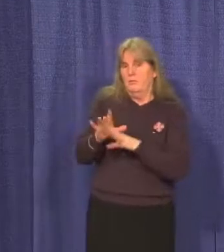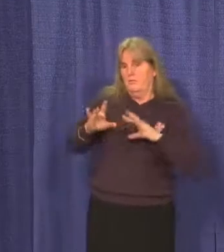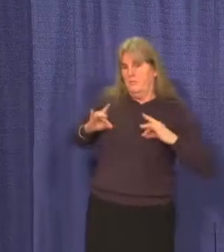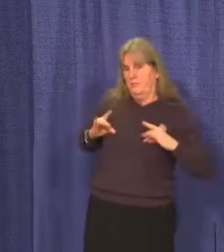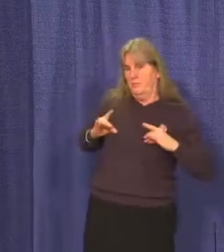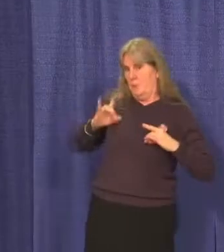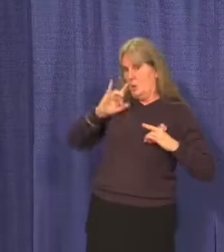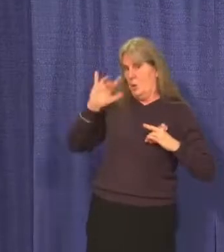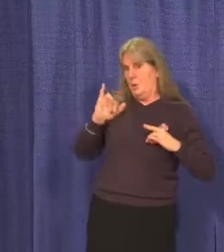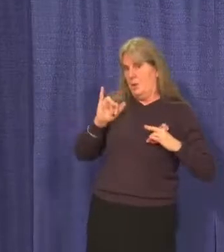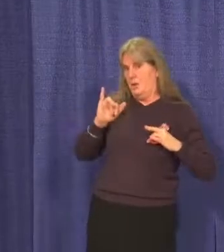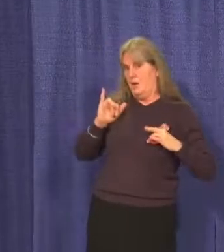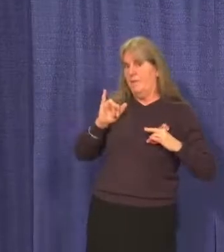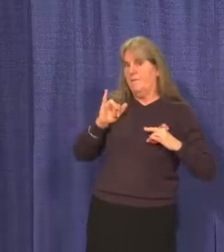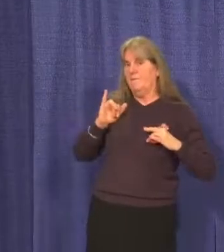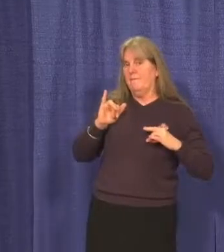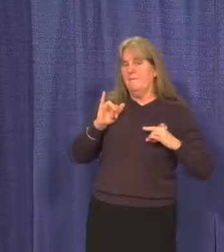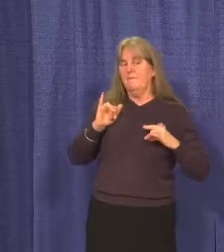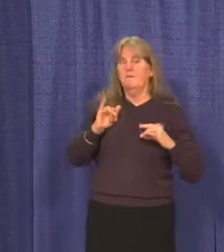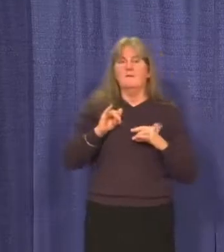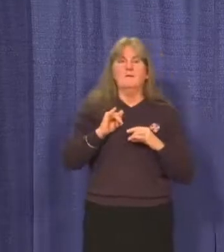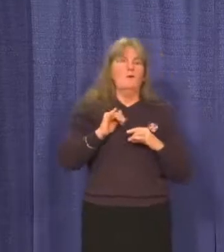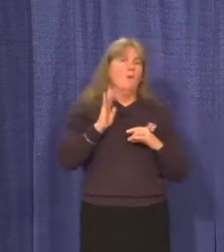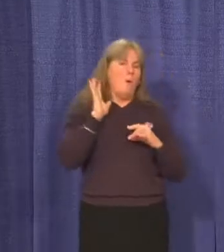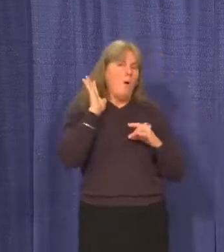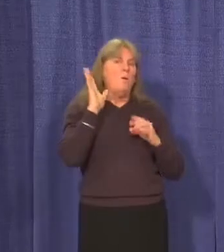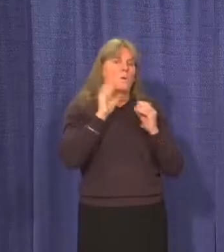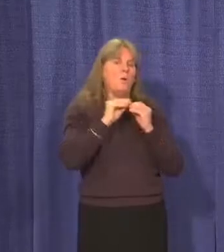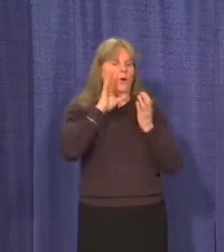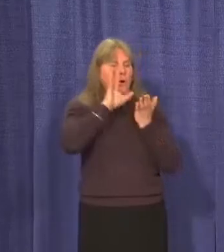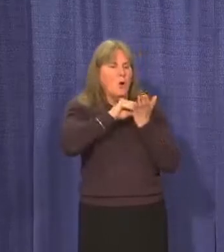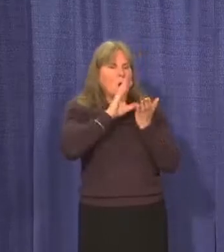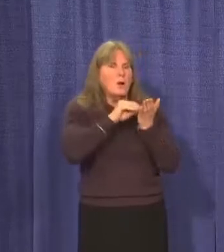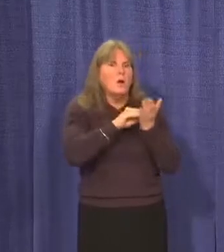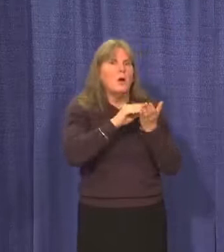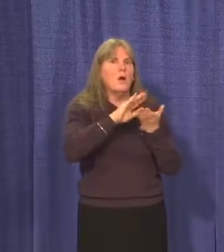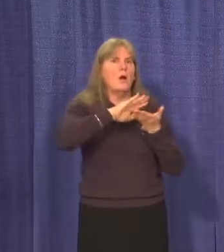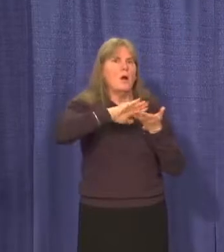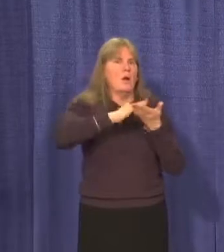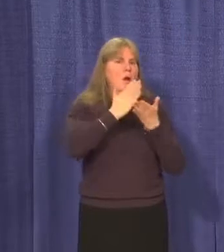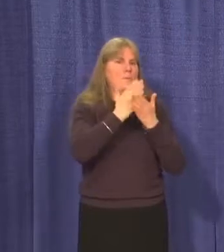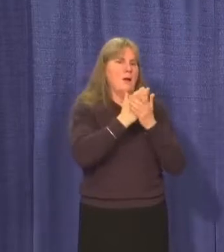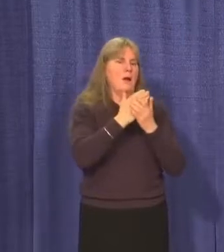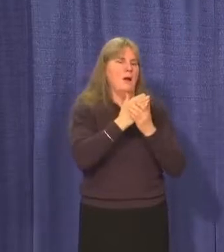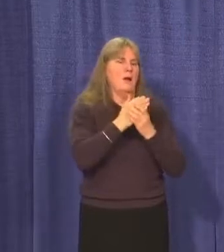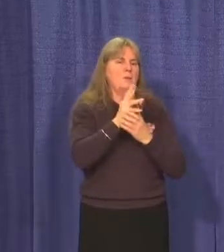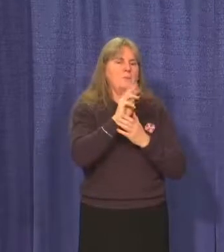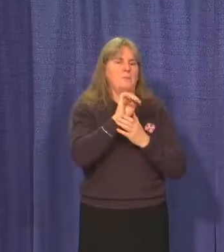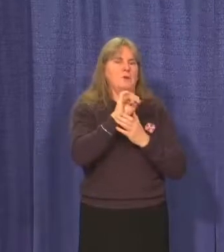phase three trials goes on, we will get more information on the expected duration of the two